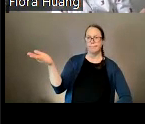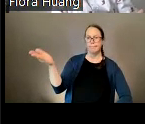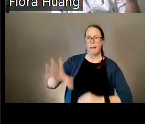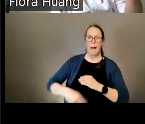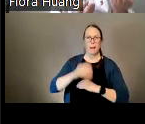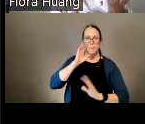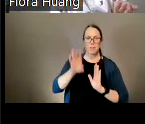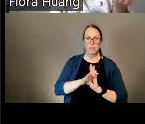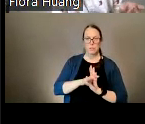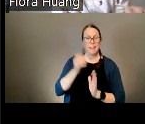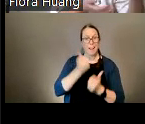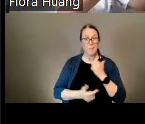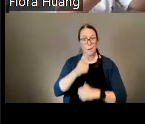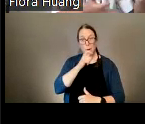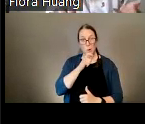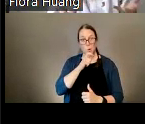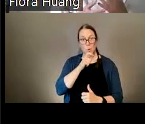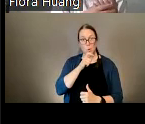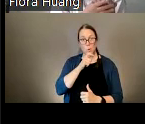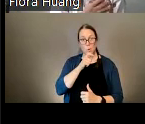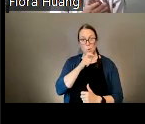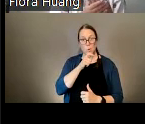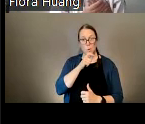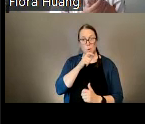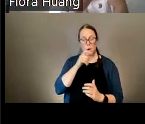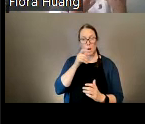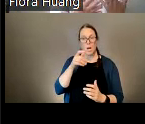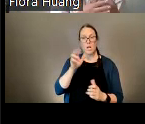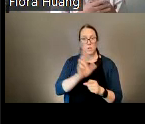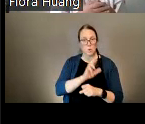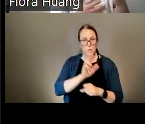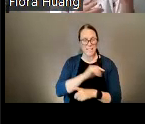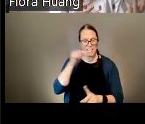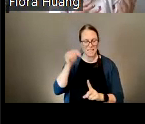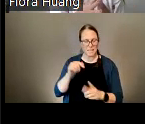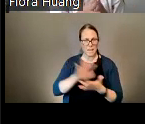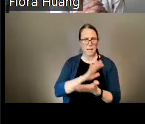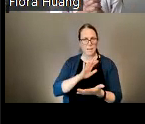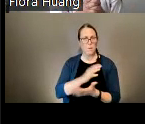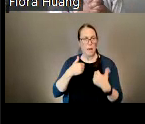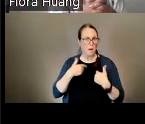Everyone who is ingesting this handout has a right to know, like, what is that image?